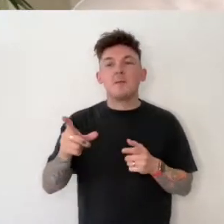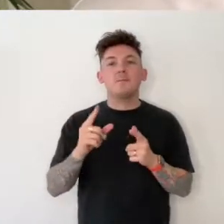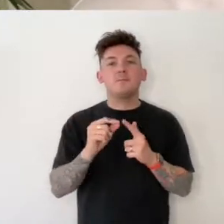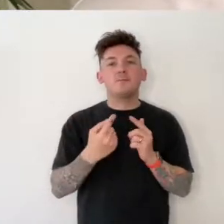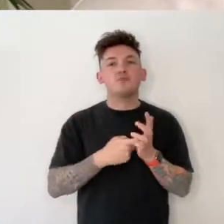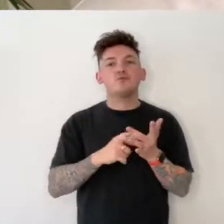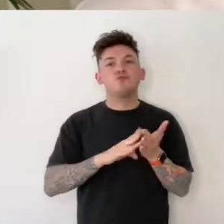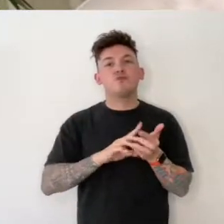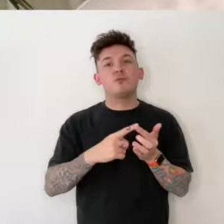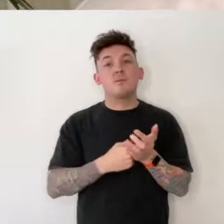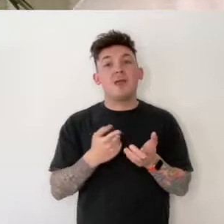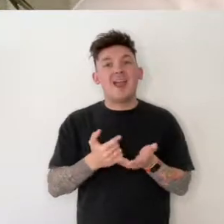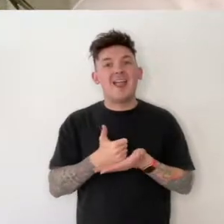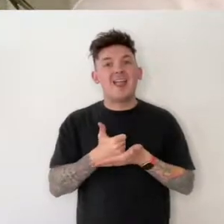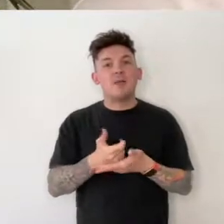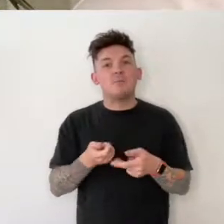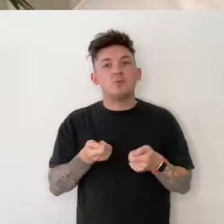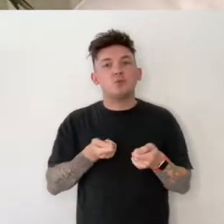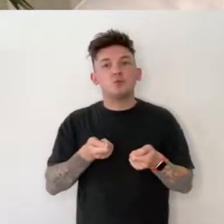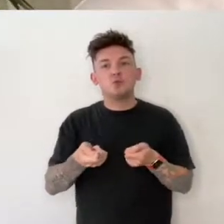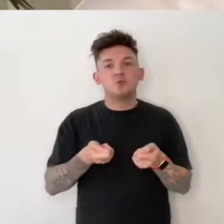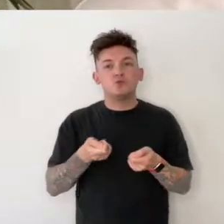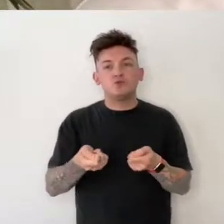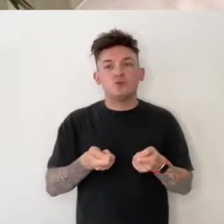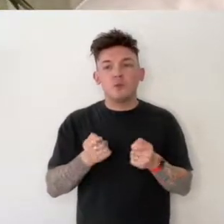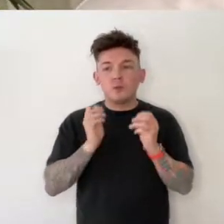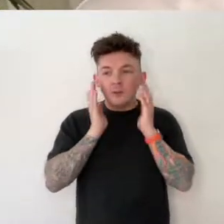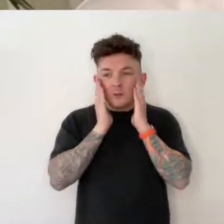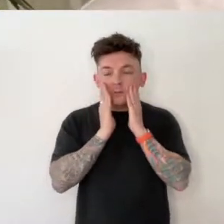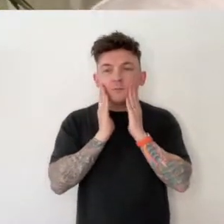helps control that oil. it has a nice bit of tint, you can probably see at the end it's